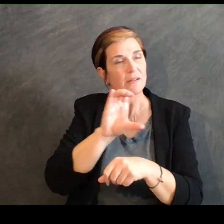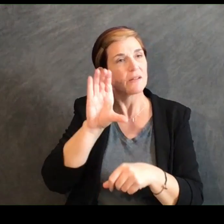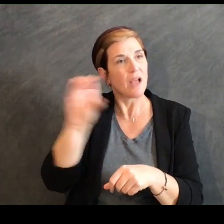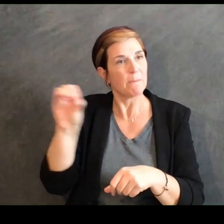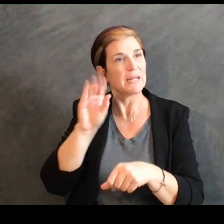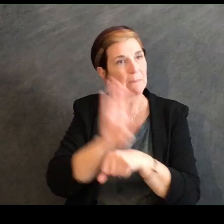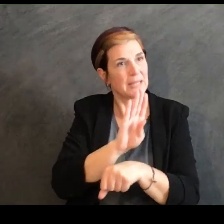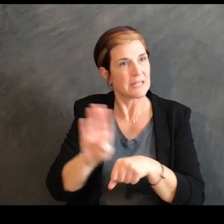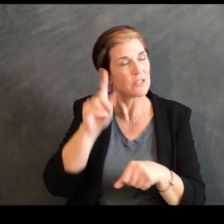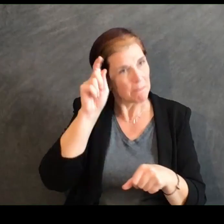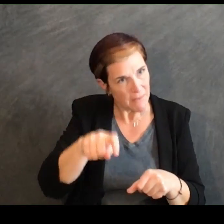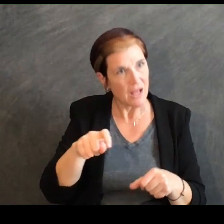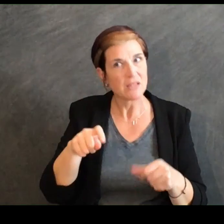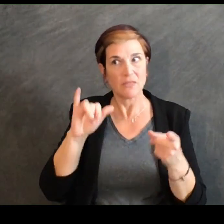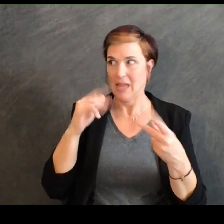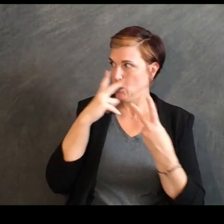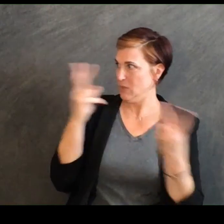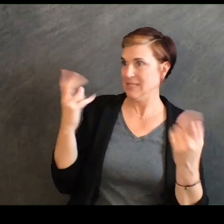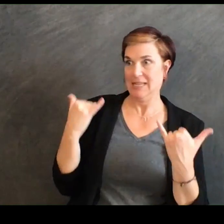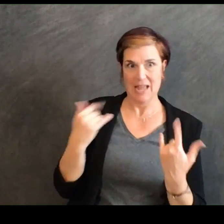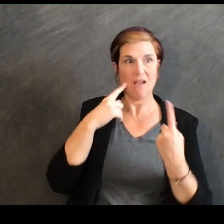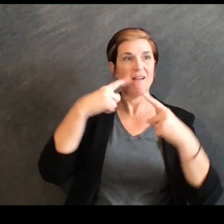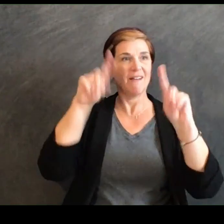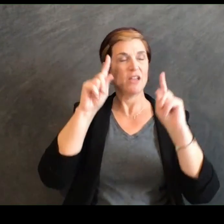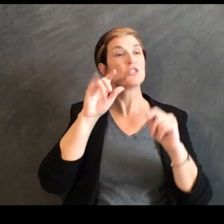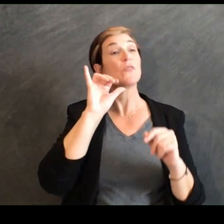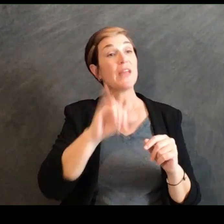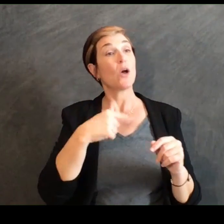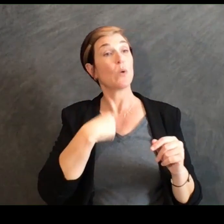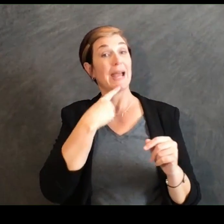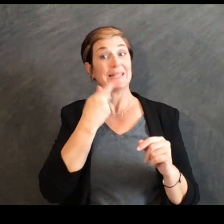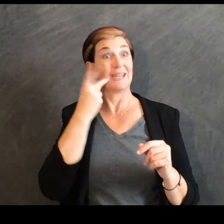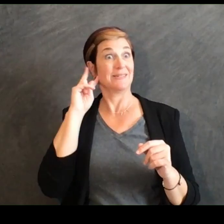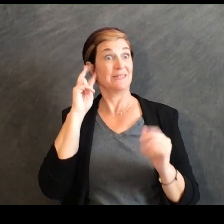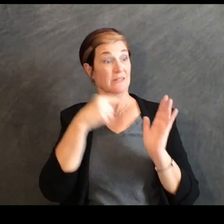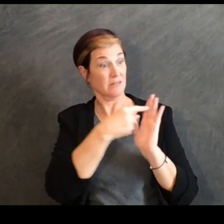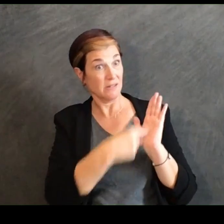said that I meant the system was not designed for what we need now looking